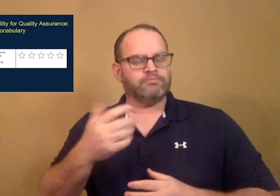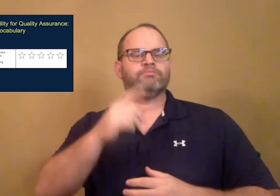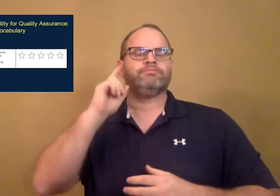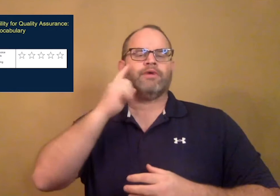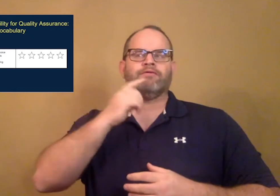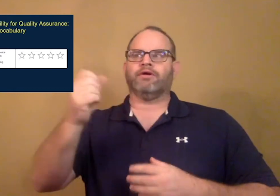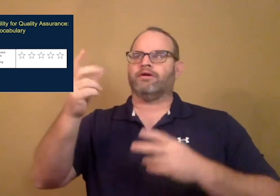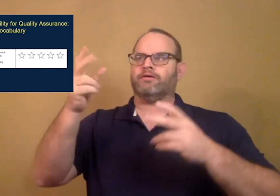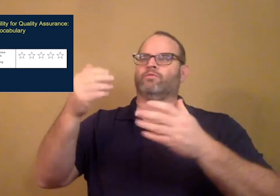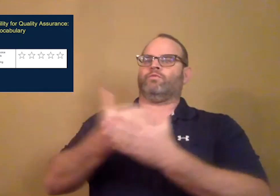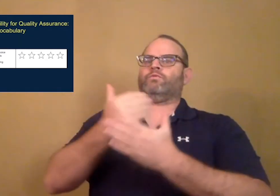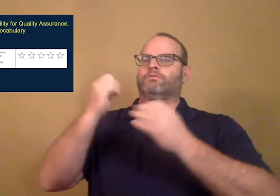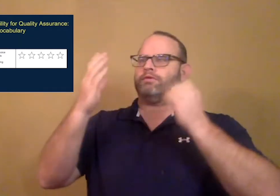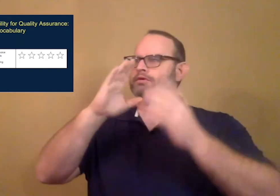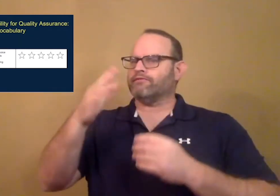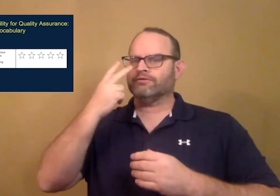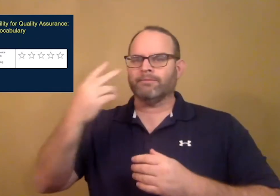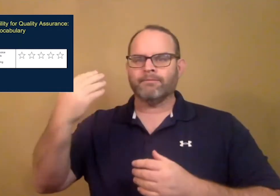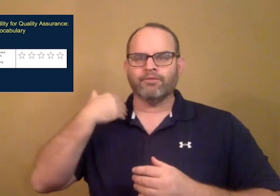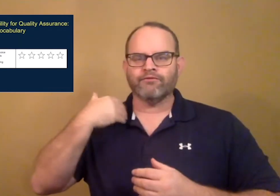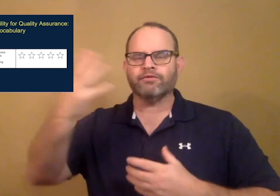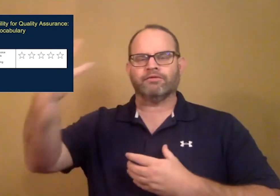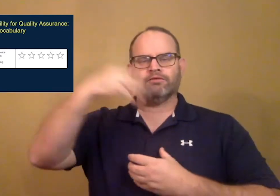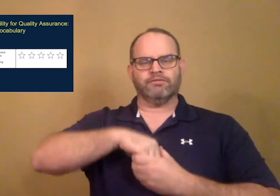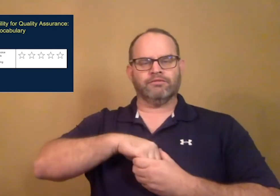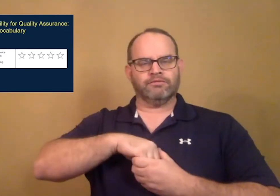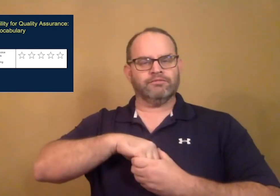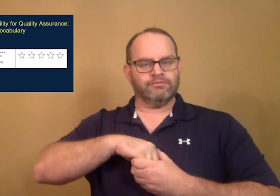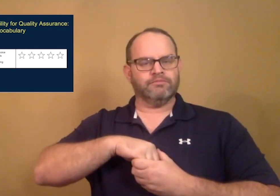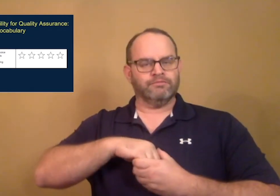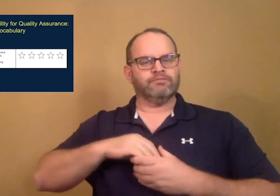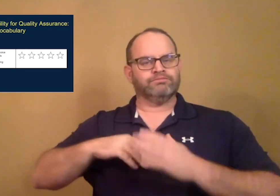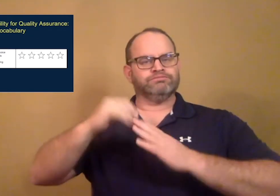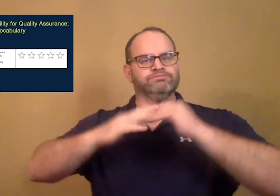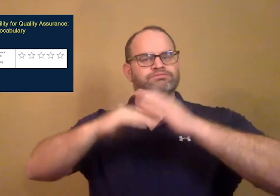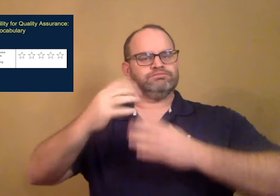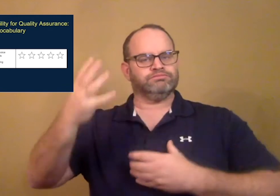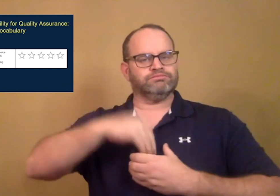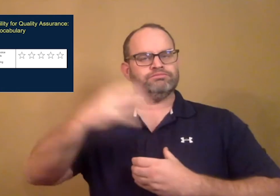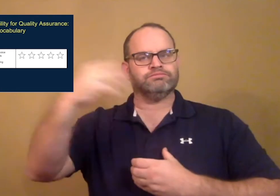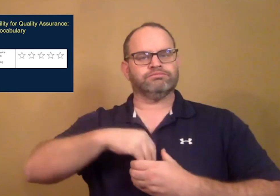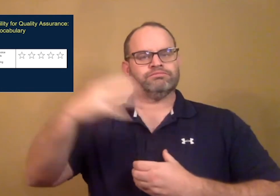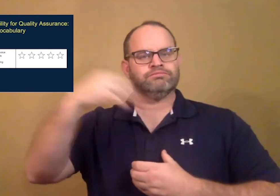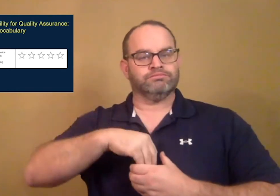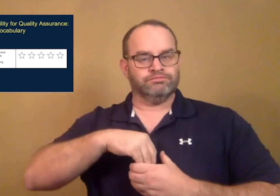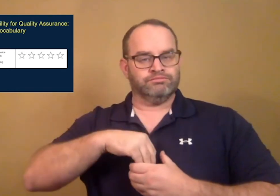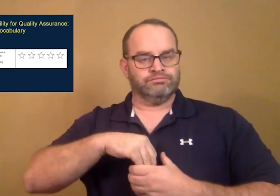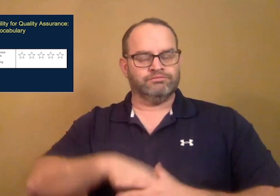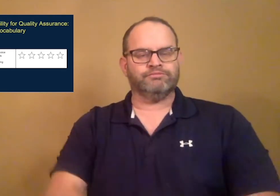Deaf children need to be exposed to new signed words to build their sign language repertoire.